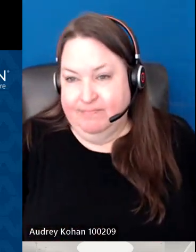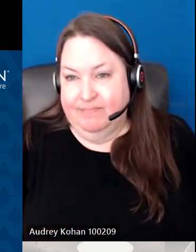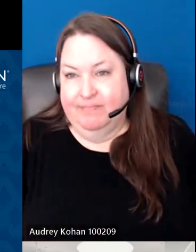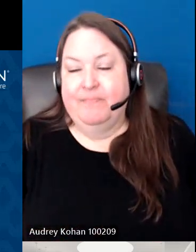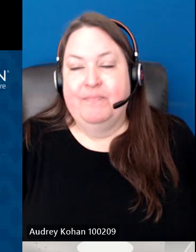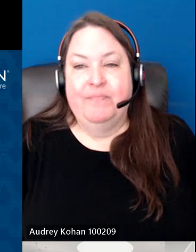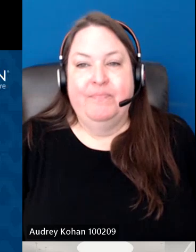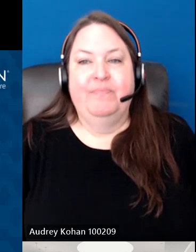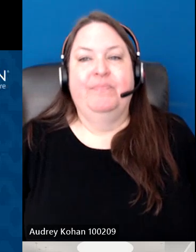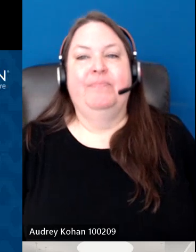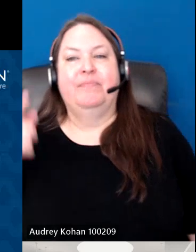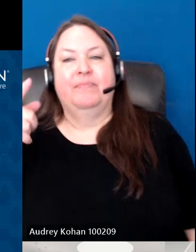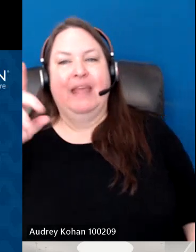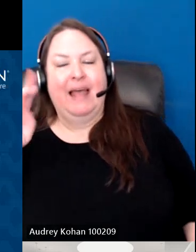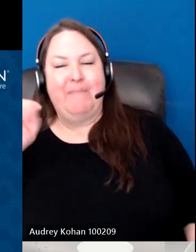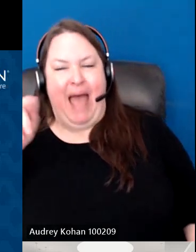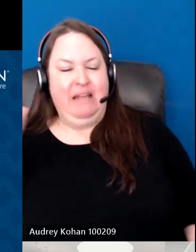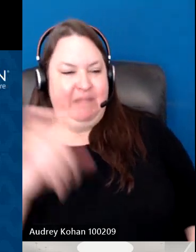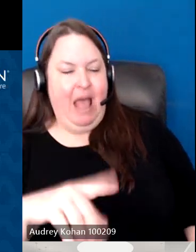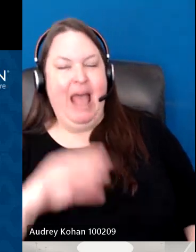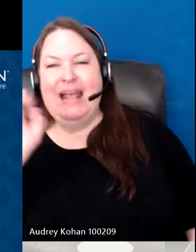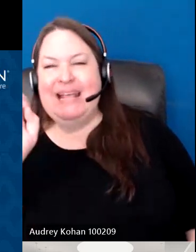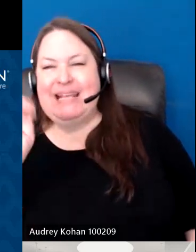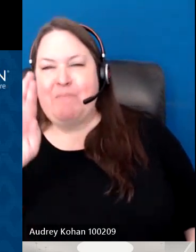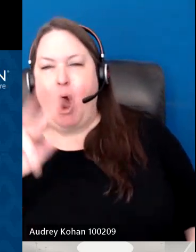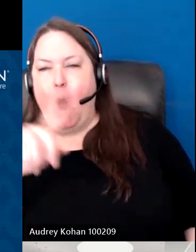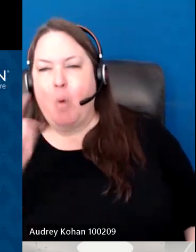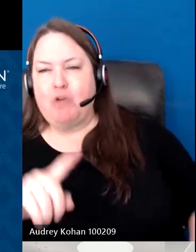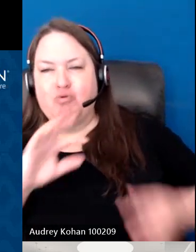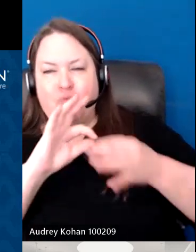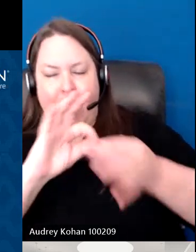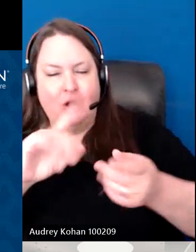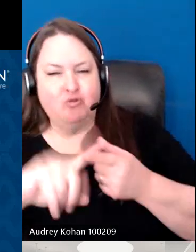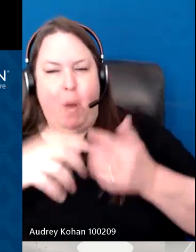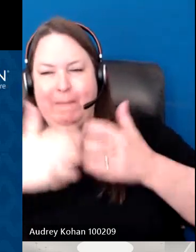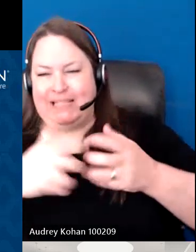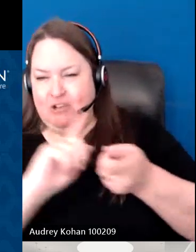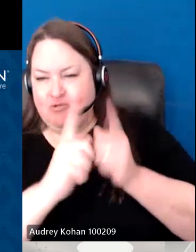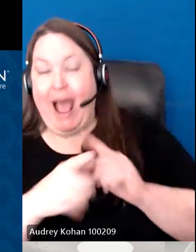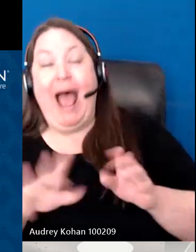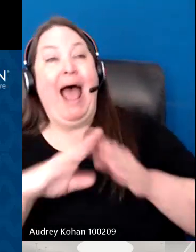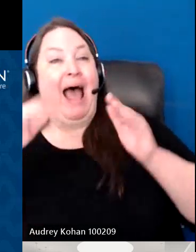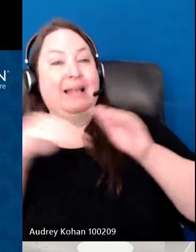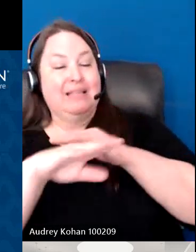an EMR question around uh machine translation so um speaking of access to the electronic medical